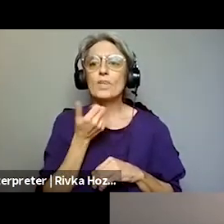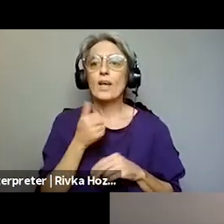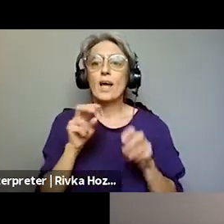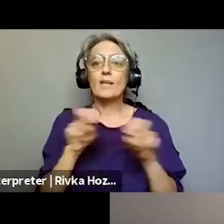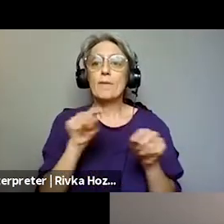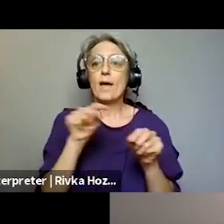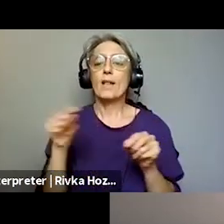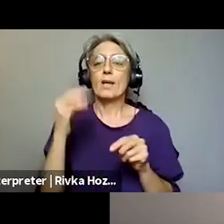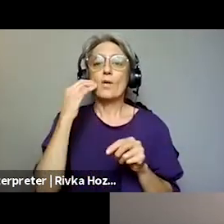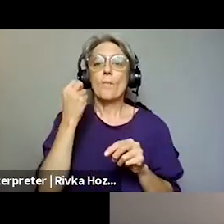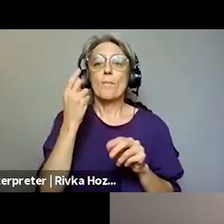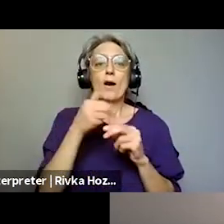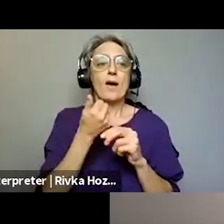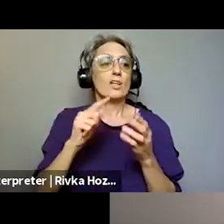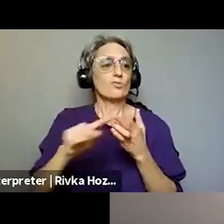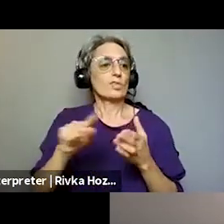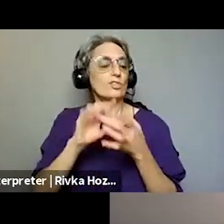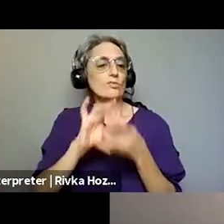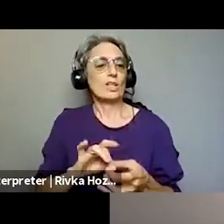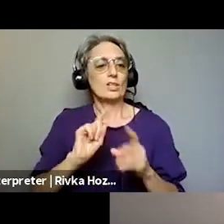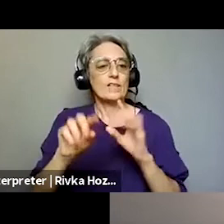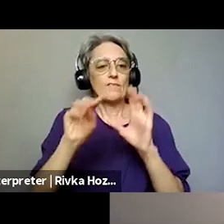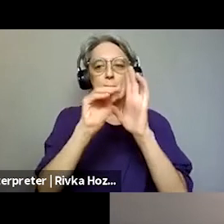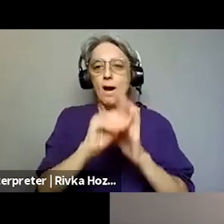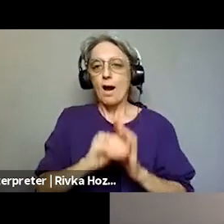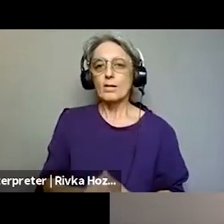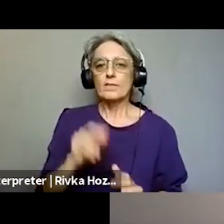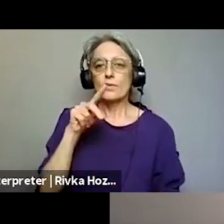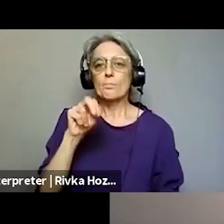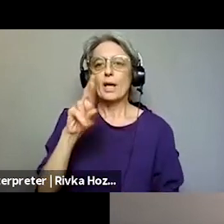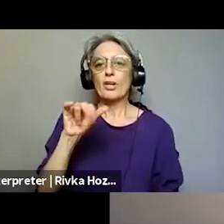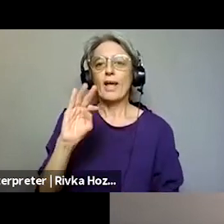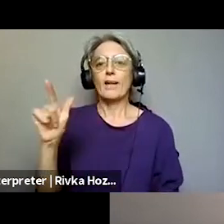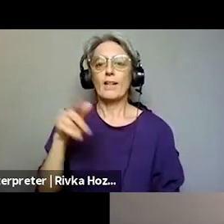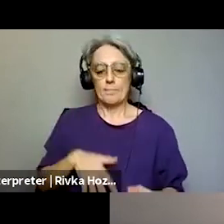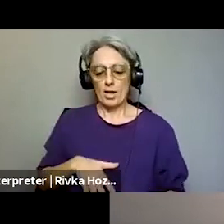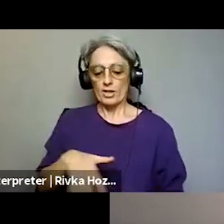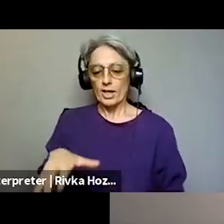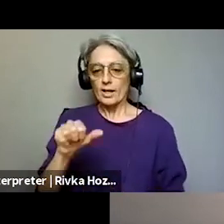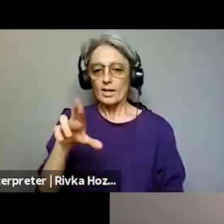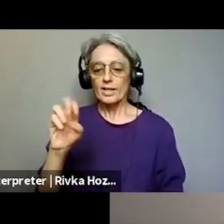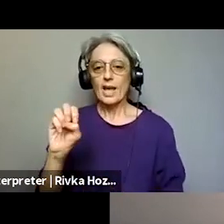of any research on different models of perinatal care delivery such as group-based perinatal care